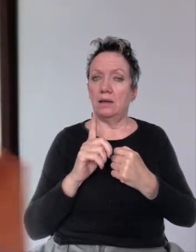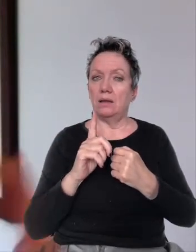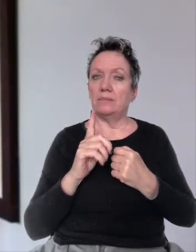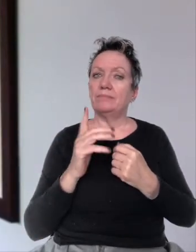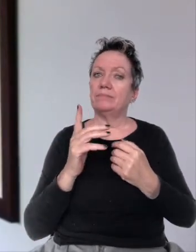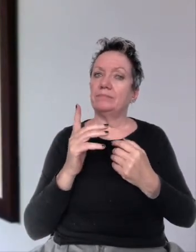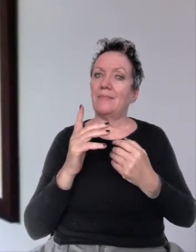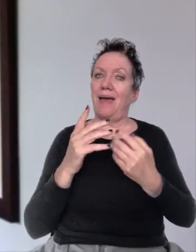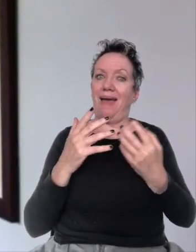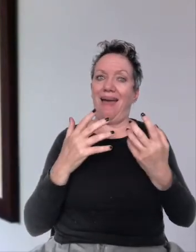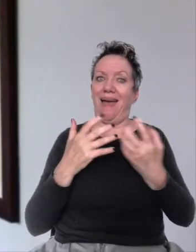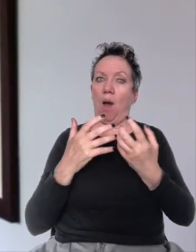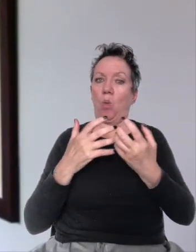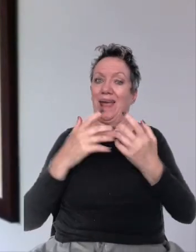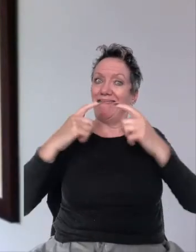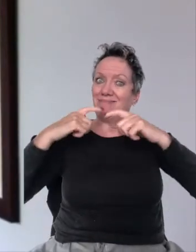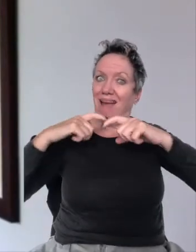of keeping conversations going.